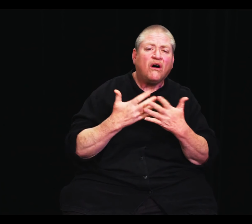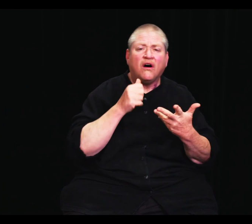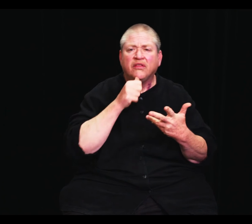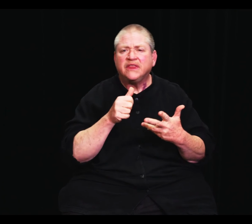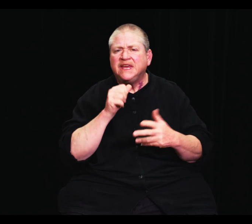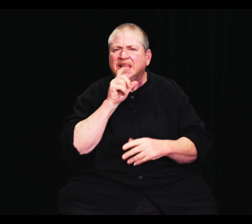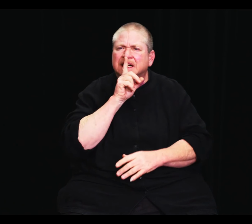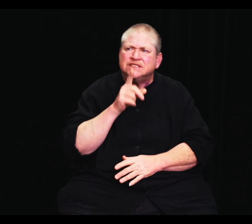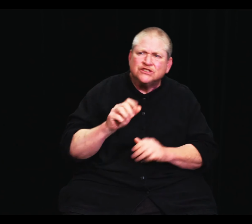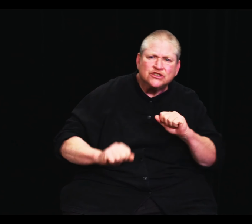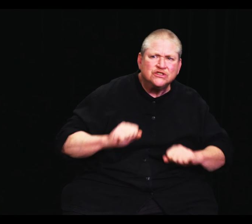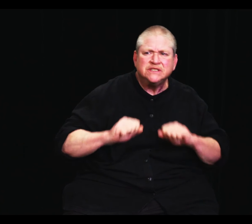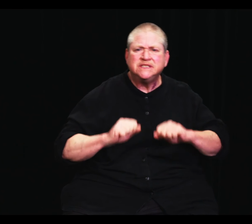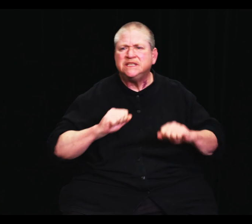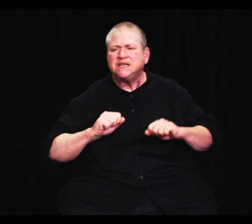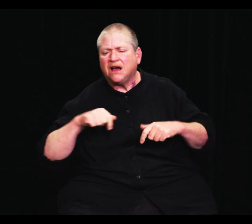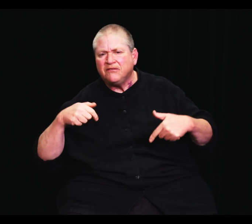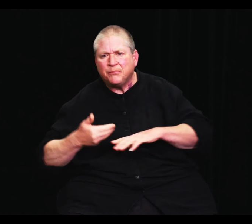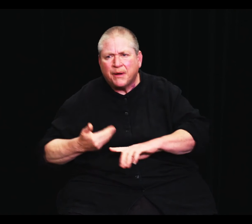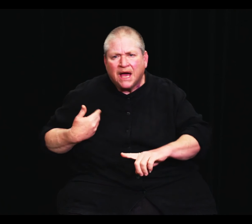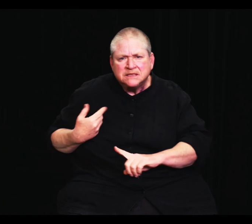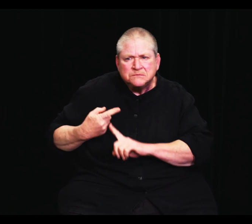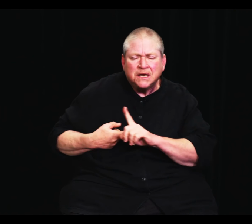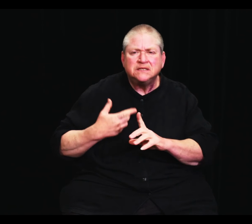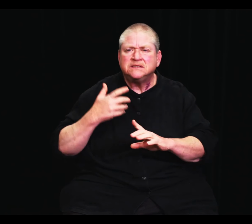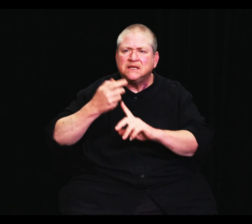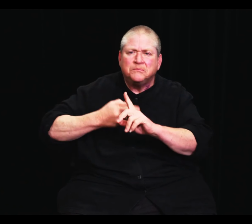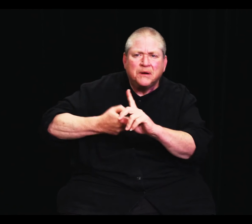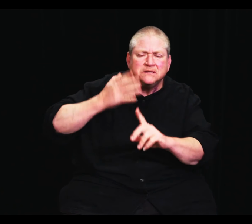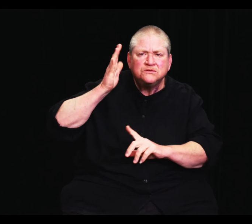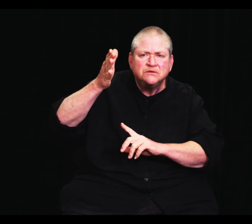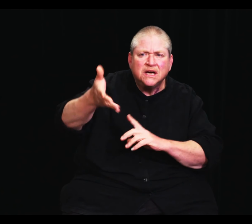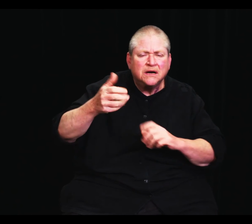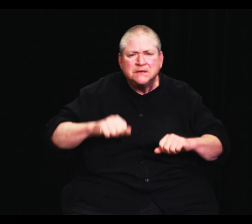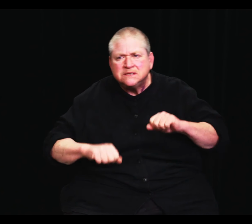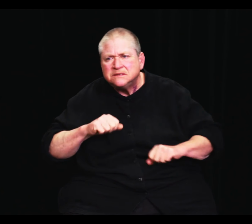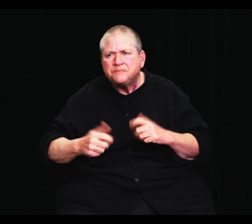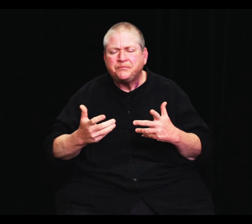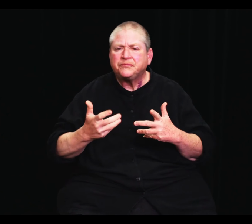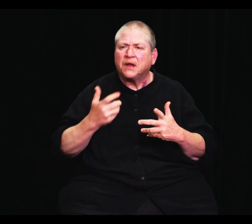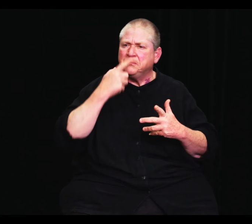have been disrupted. And yet, despite all of the uncertainty and upheaval of these past few months